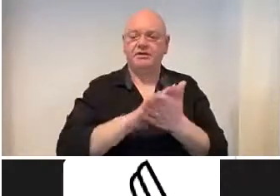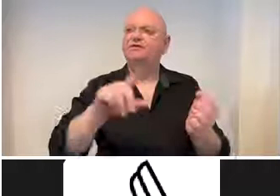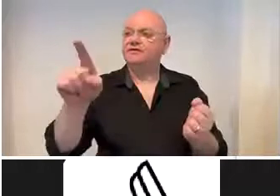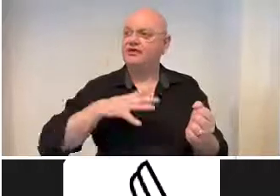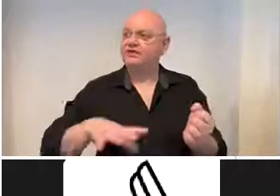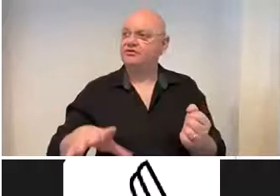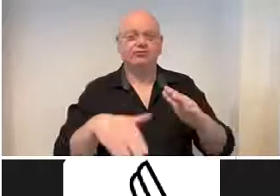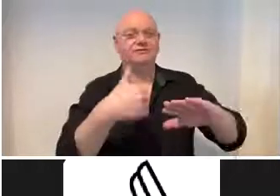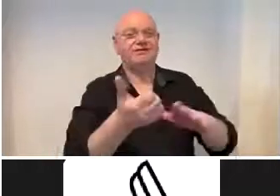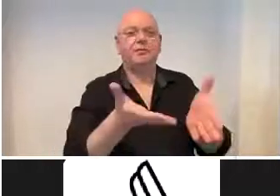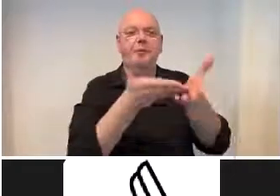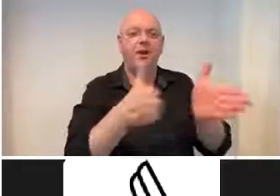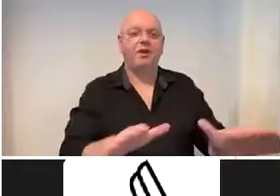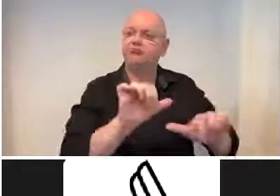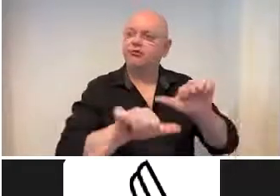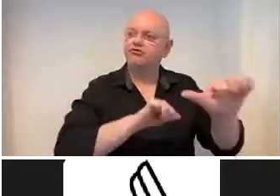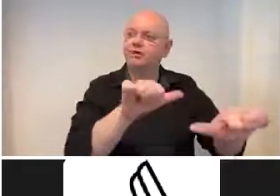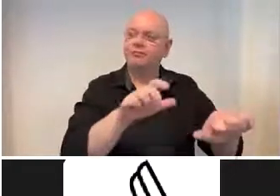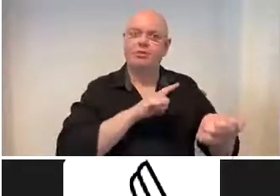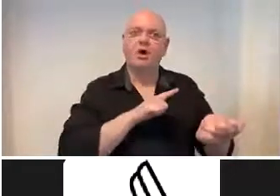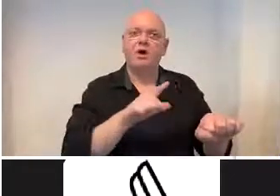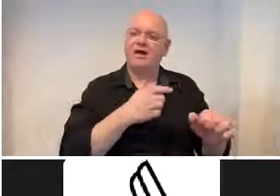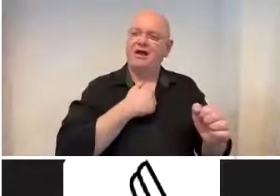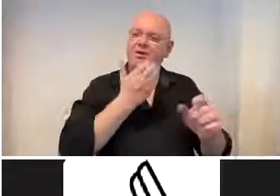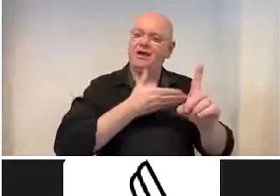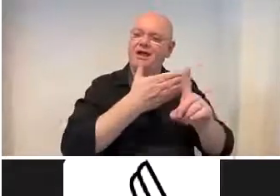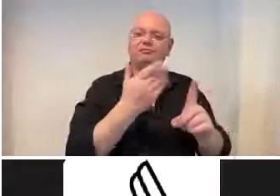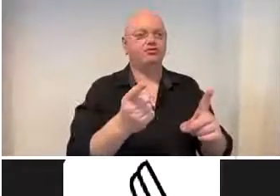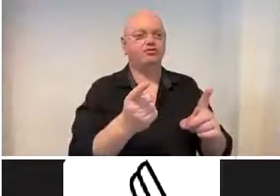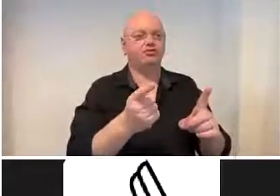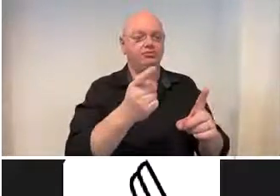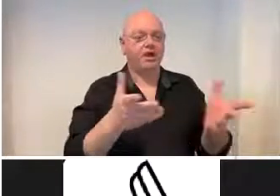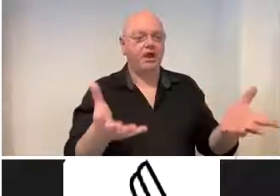We work across the UK but we do have a couple of sites,